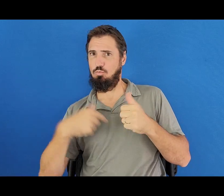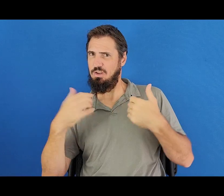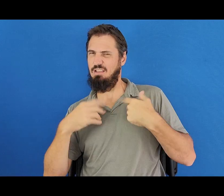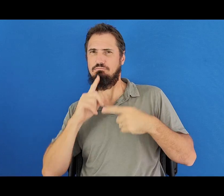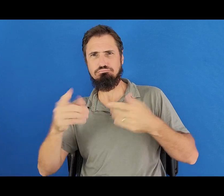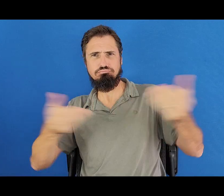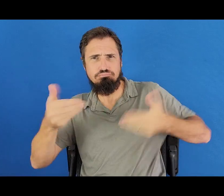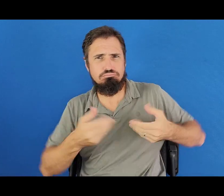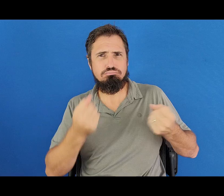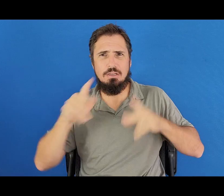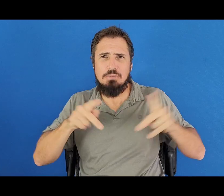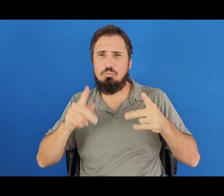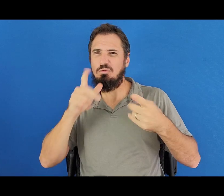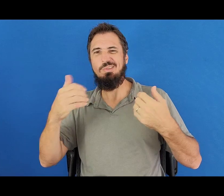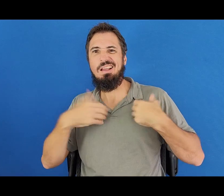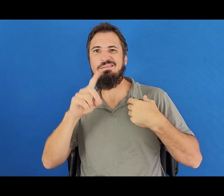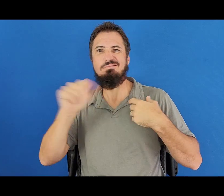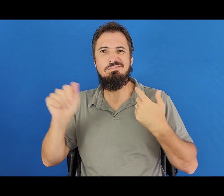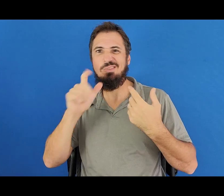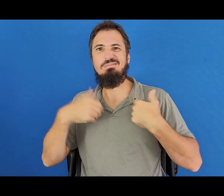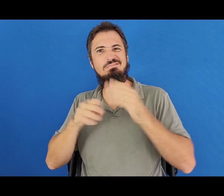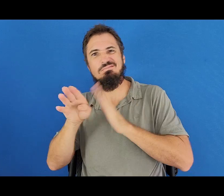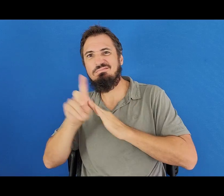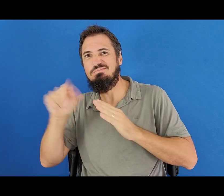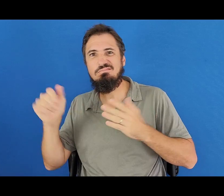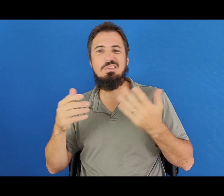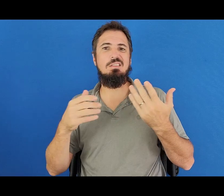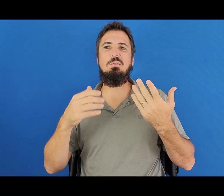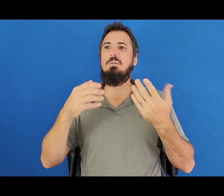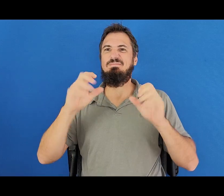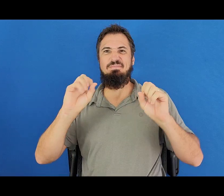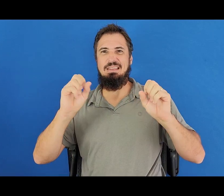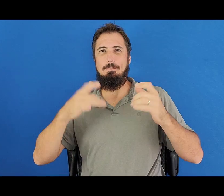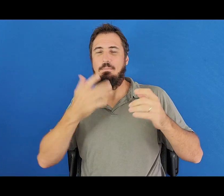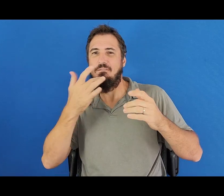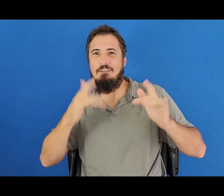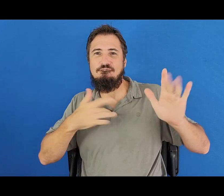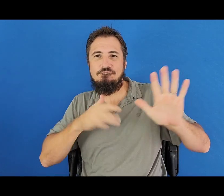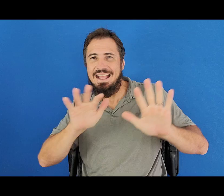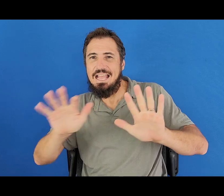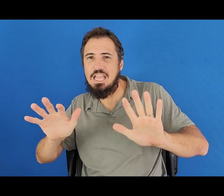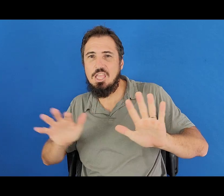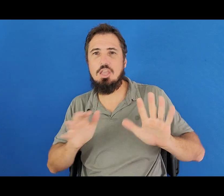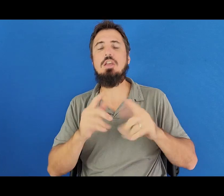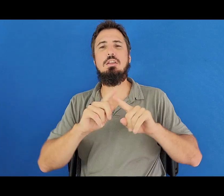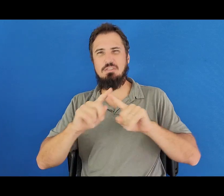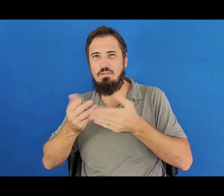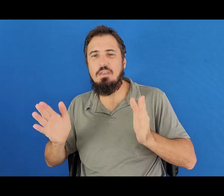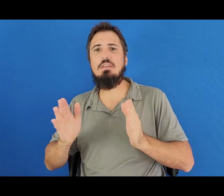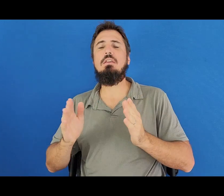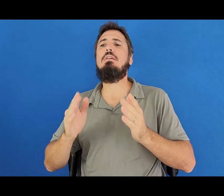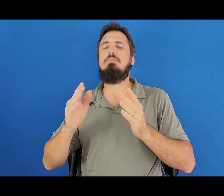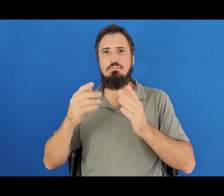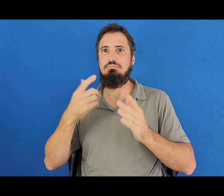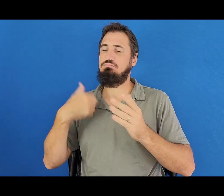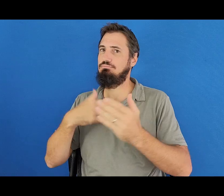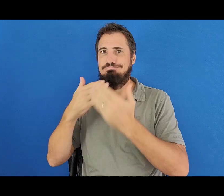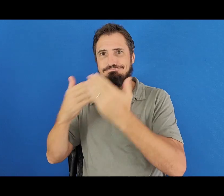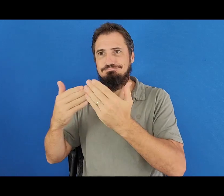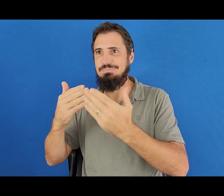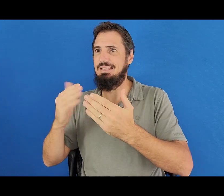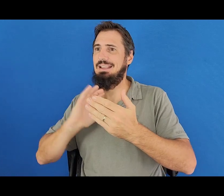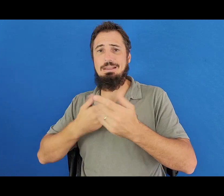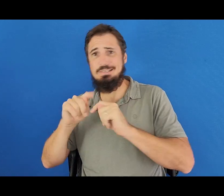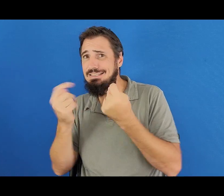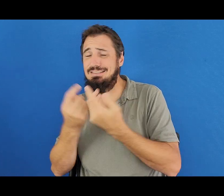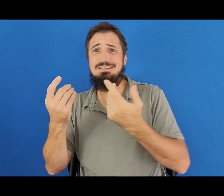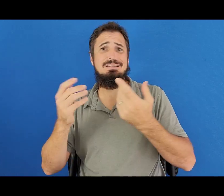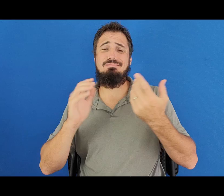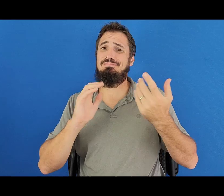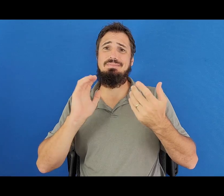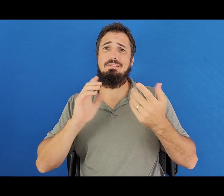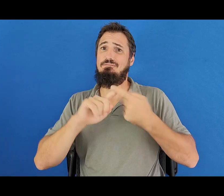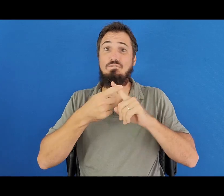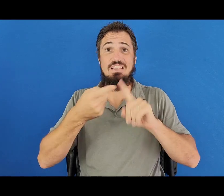tailors to sensory play for children living with developmental disabilities. This park was a promise to our community and we thank our Parks team, the Friends of Kamalani and Lydgate Park, the